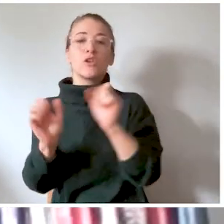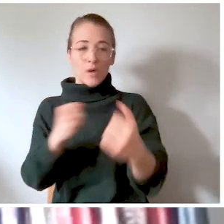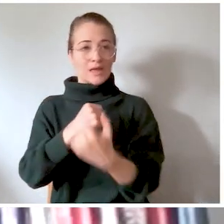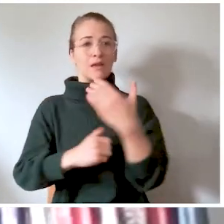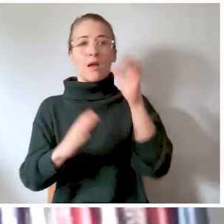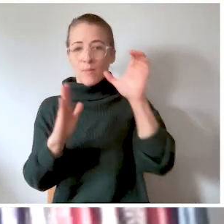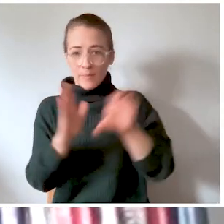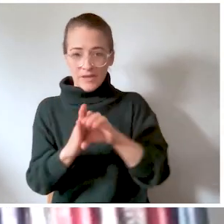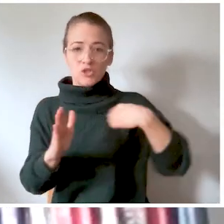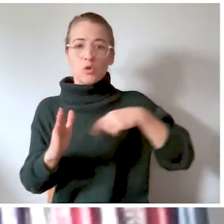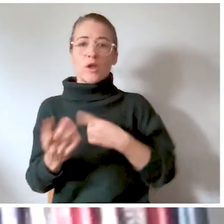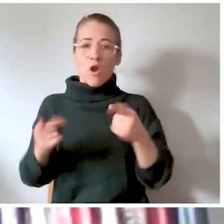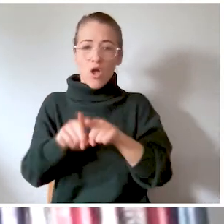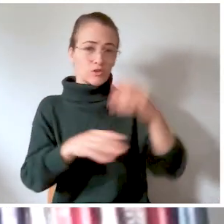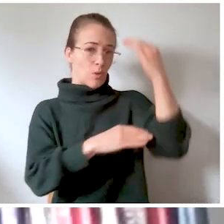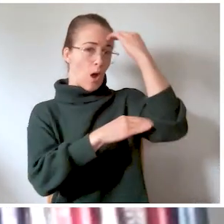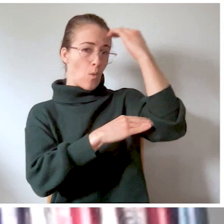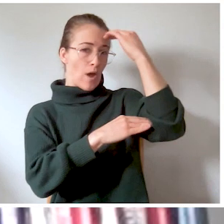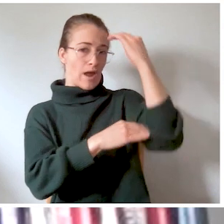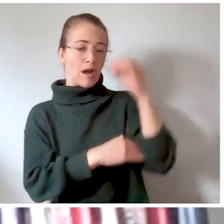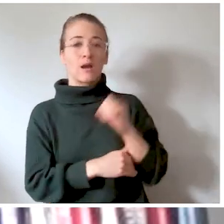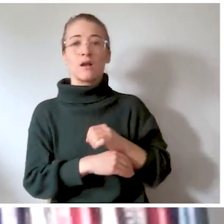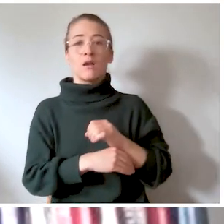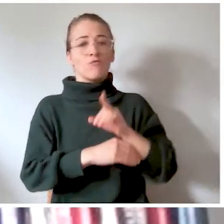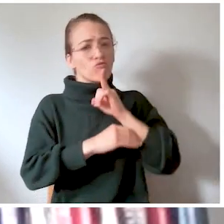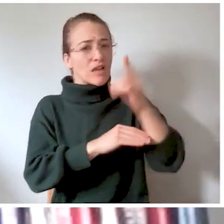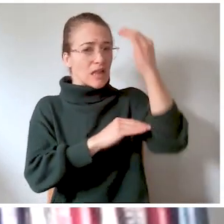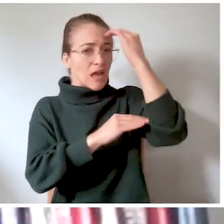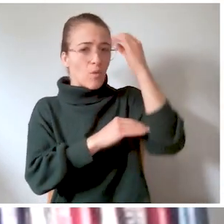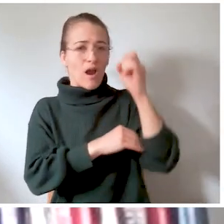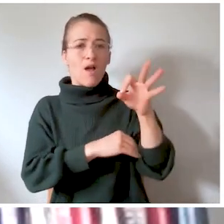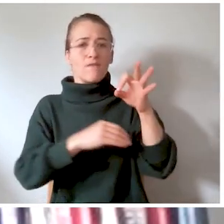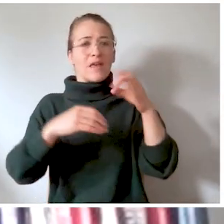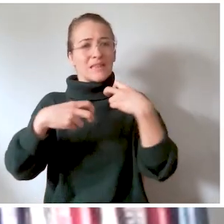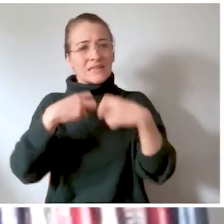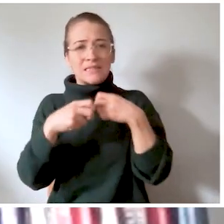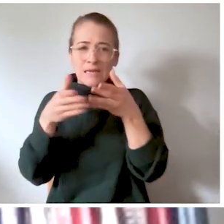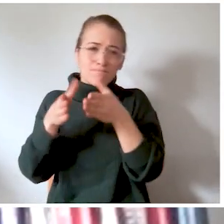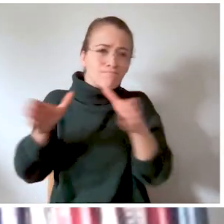so that we're also aware of that and are really aware of statewide where these problems are occurring.